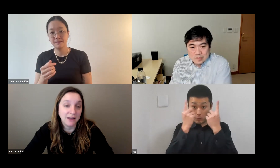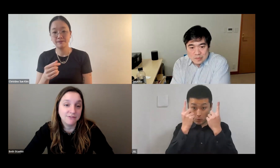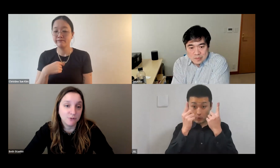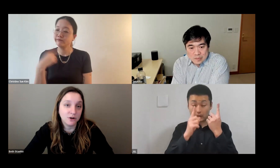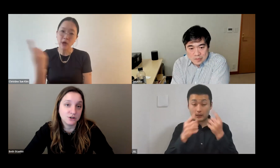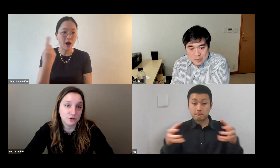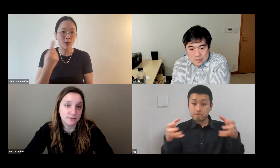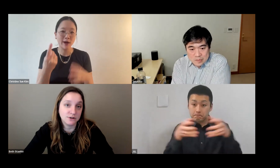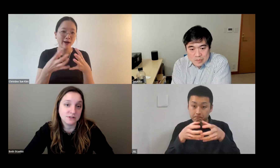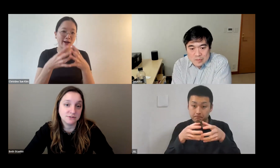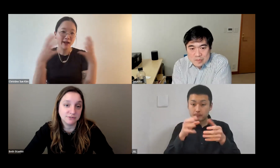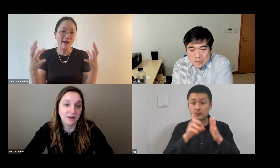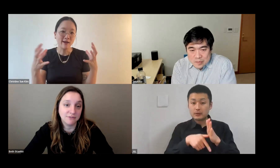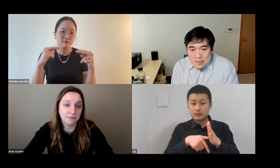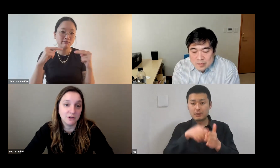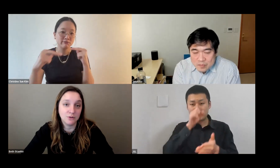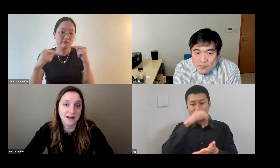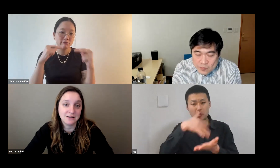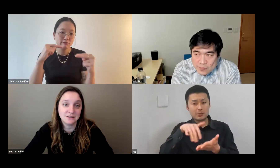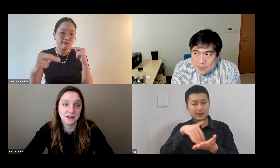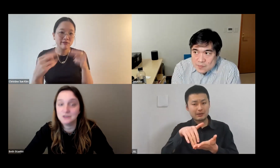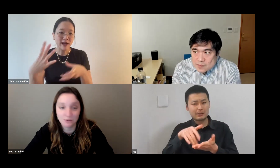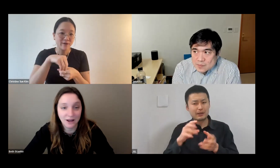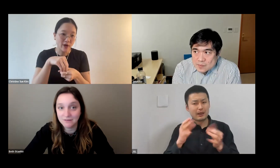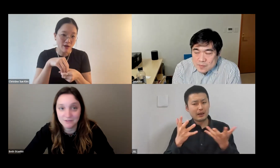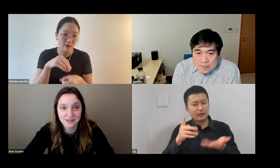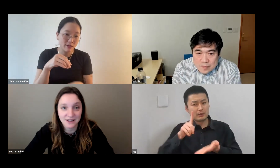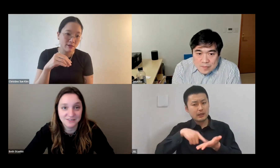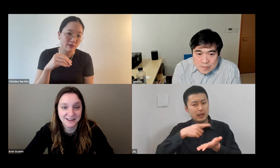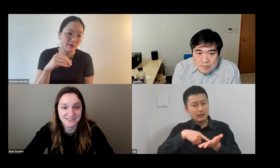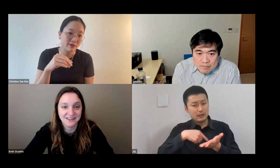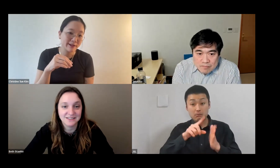for interpreters to fly from the U.S., I don't have this kind of access